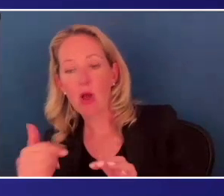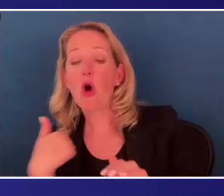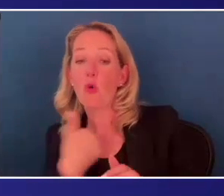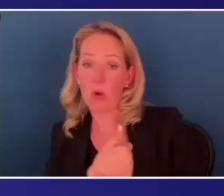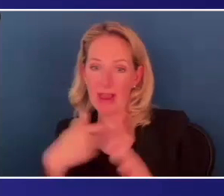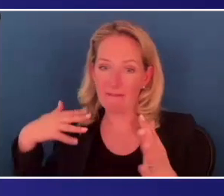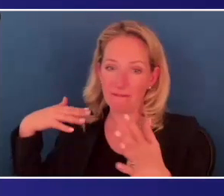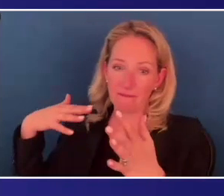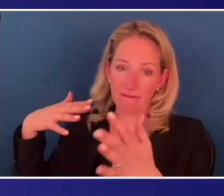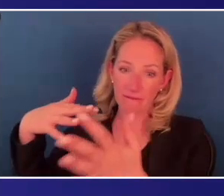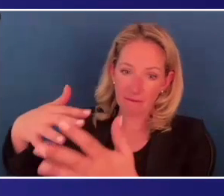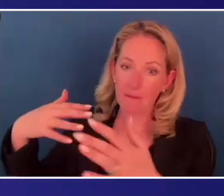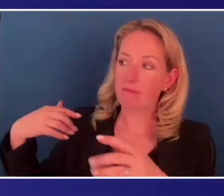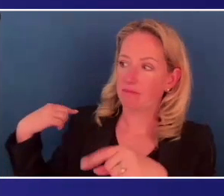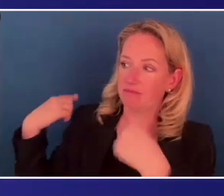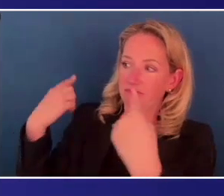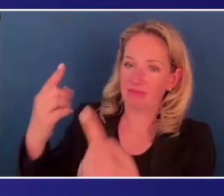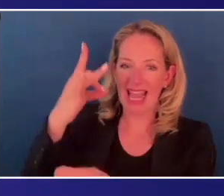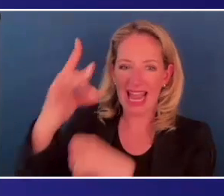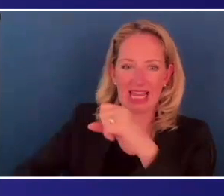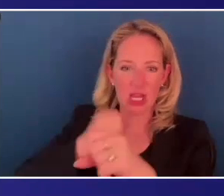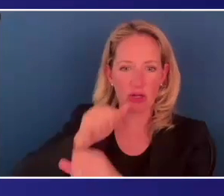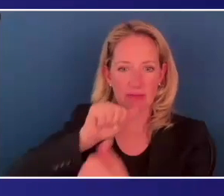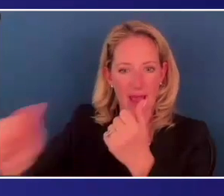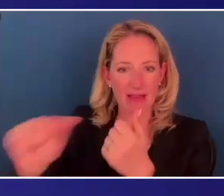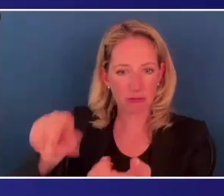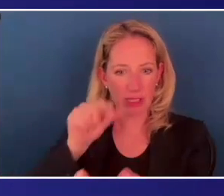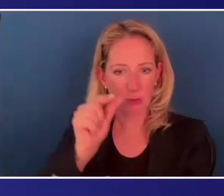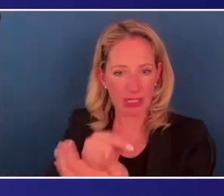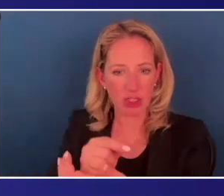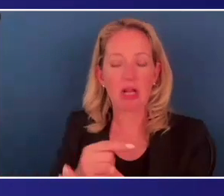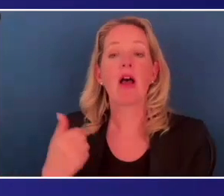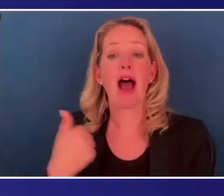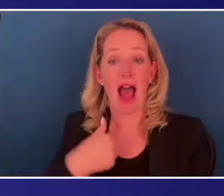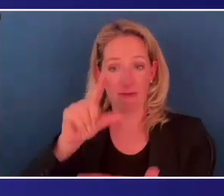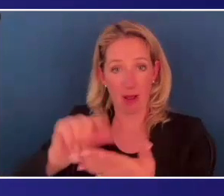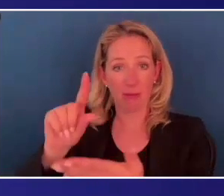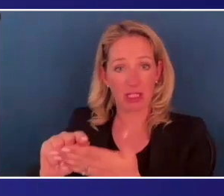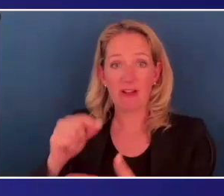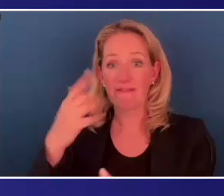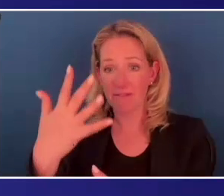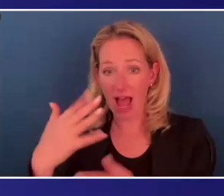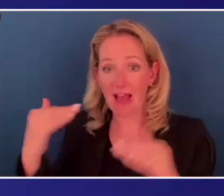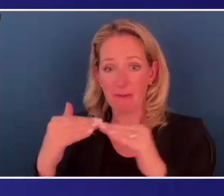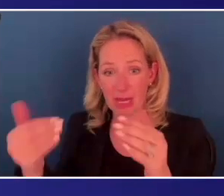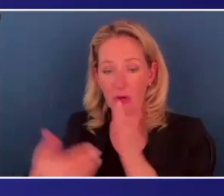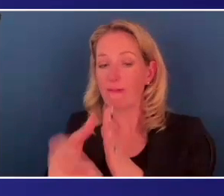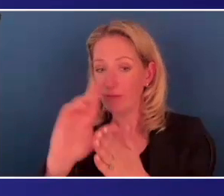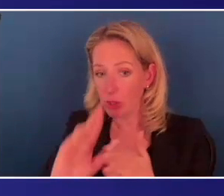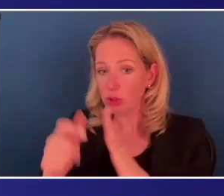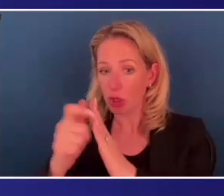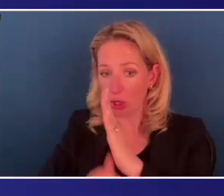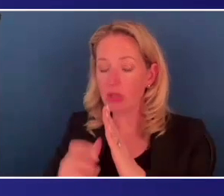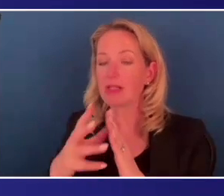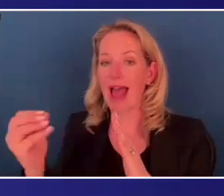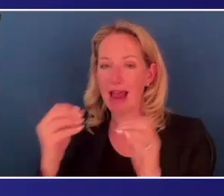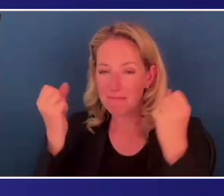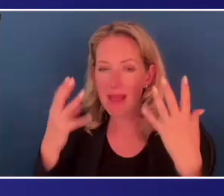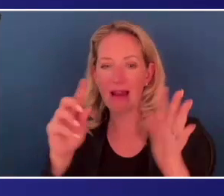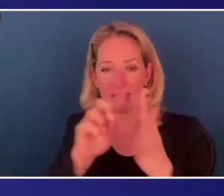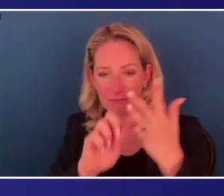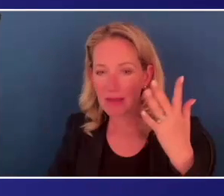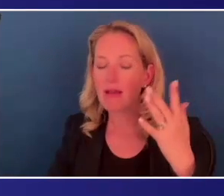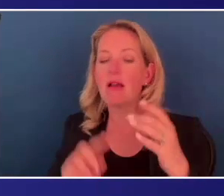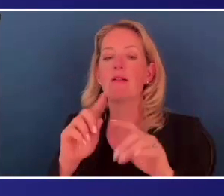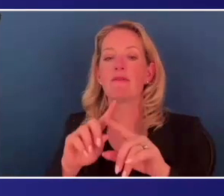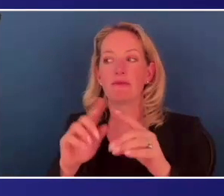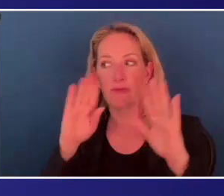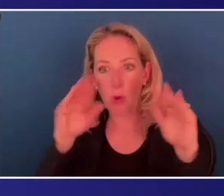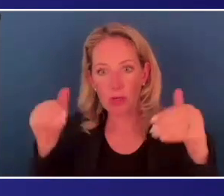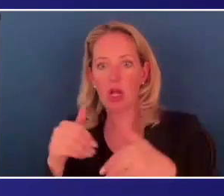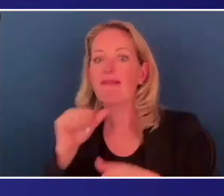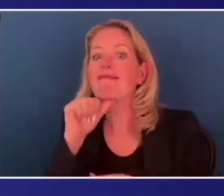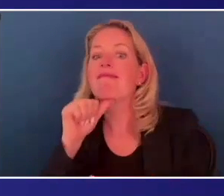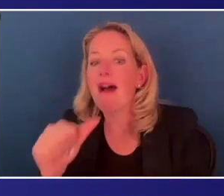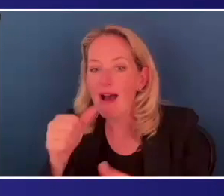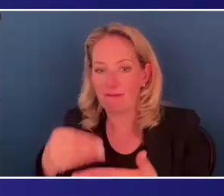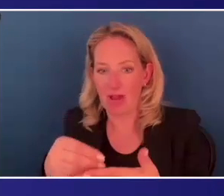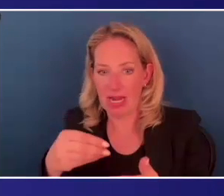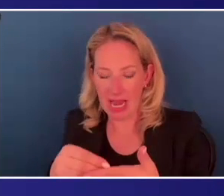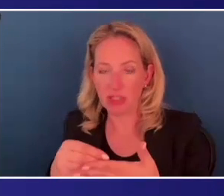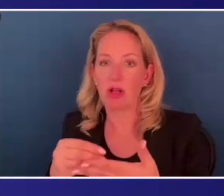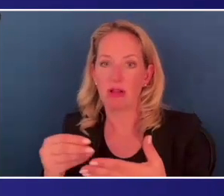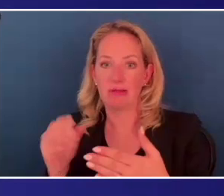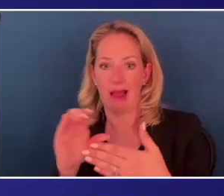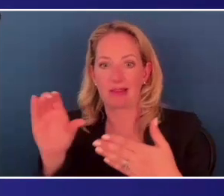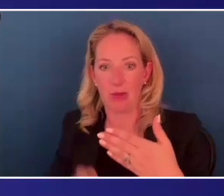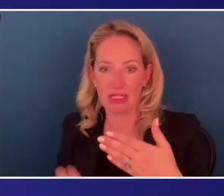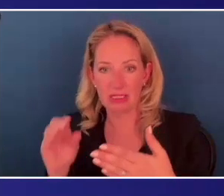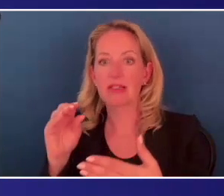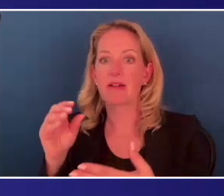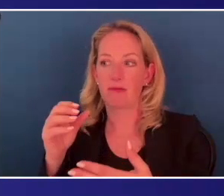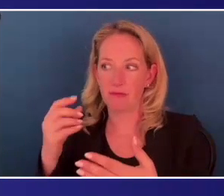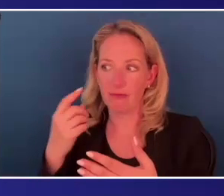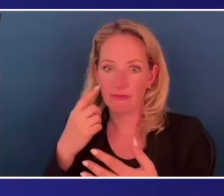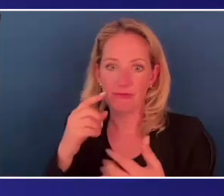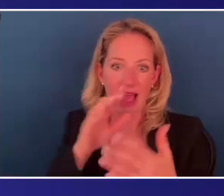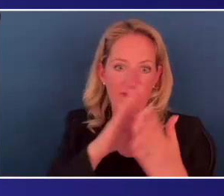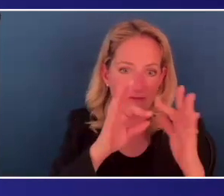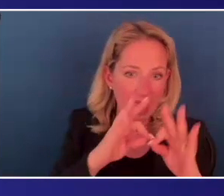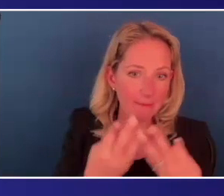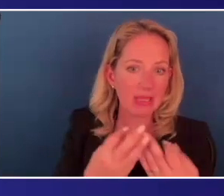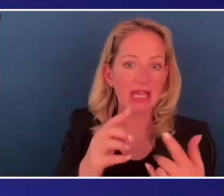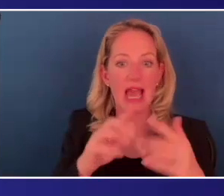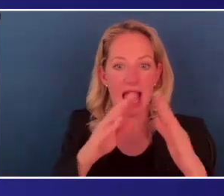Past graduation. I've published 5 peer reviewed articles and numerous additional works focused on the non-financial consequences of student debt for college graduates with loans including family housing and physical and mental health.